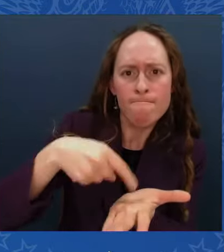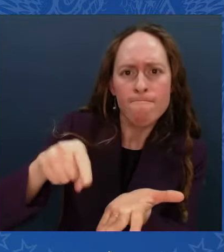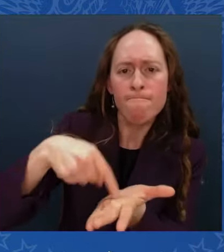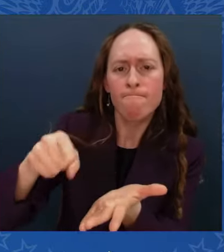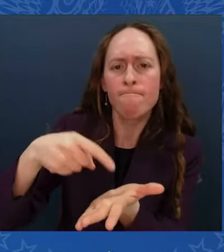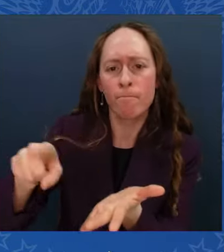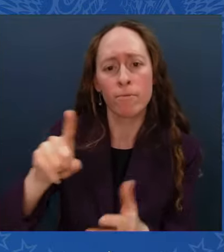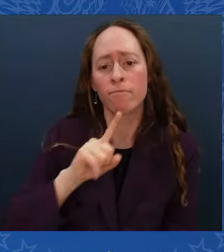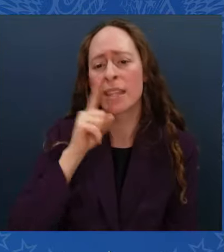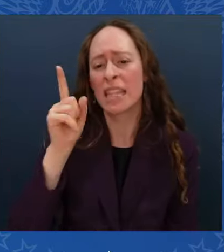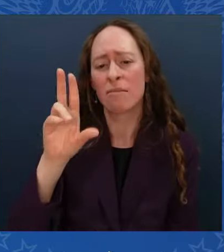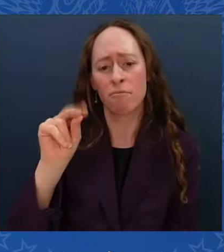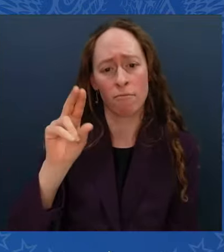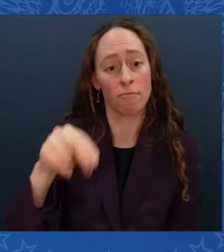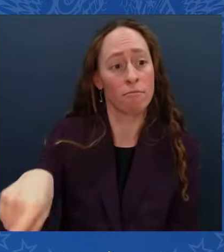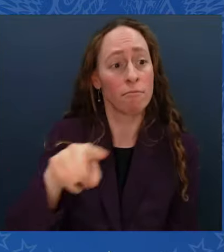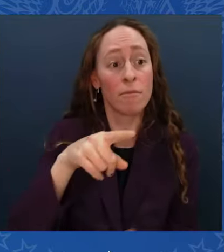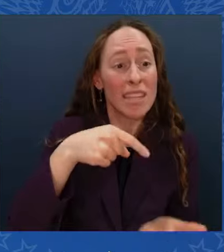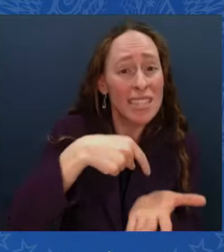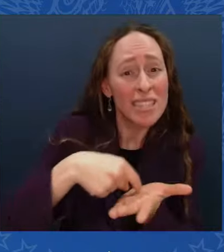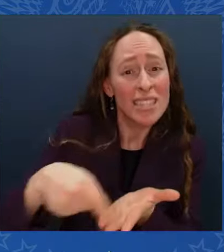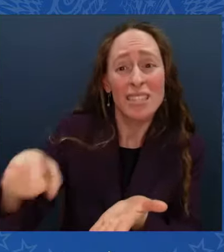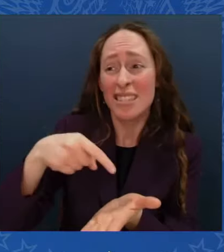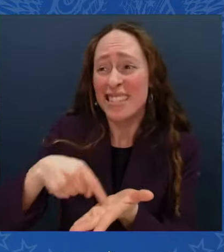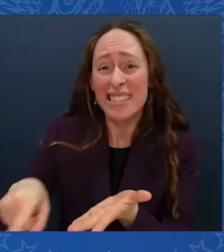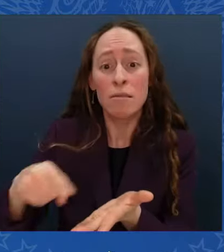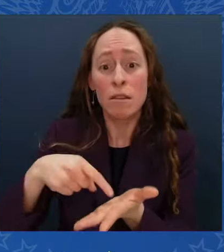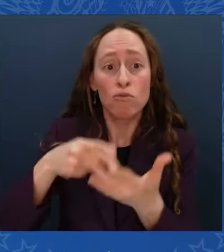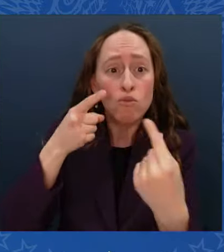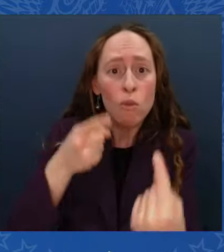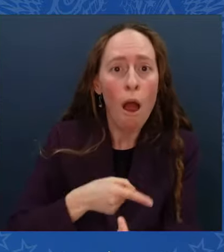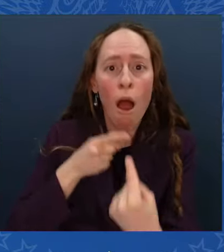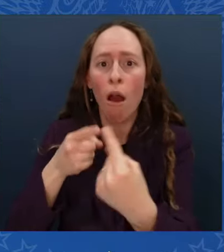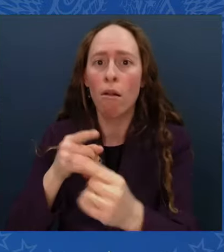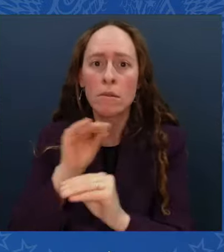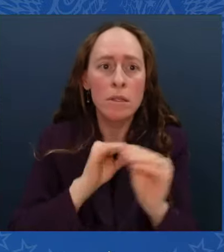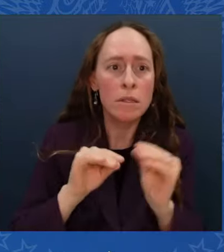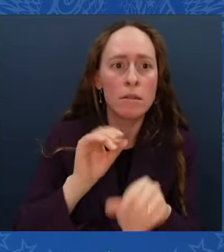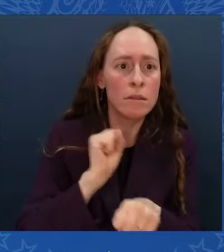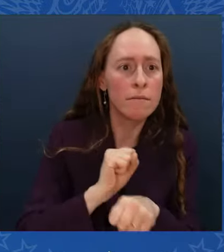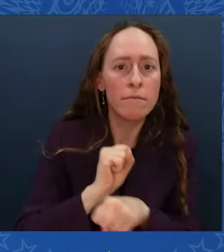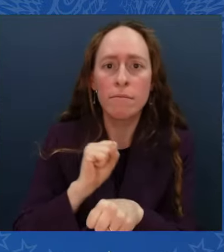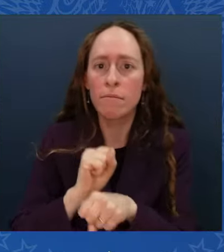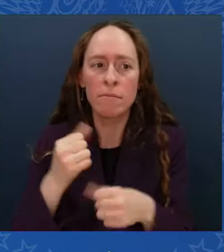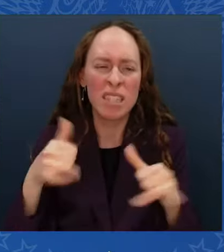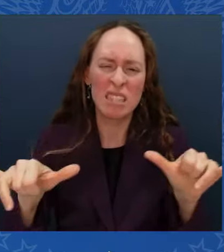They work like the devil every month to pay their bills. But even if they pay their loans, their debt increases.